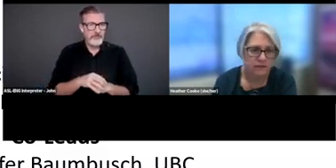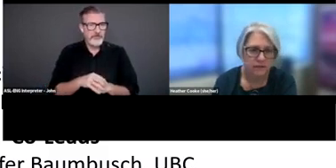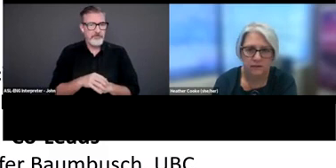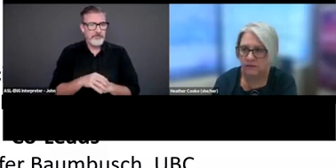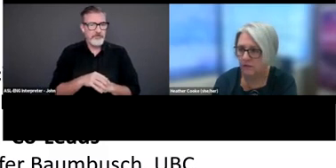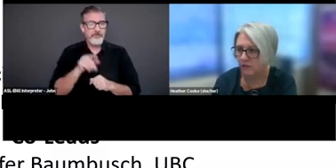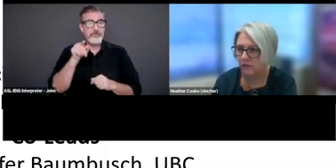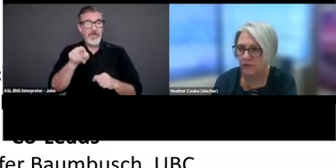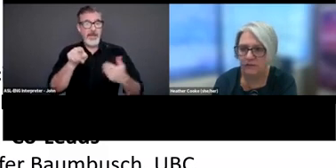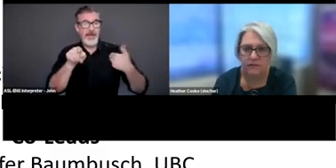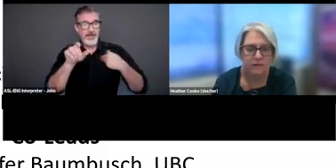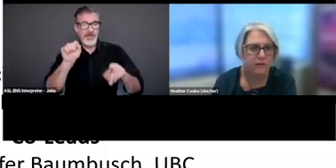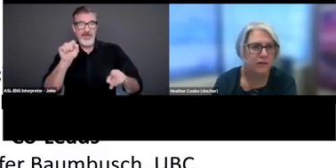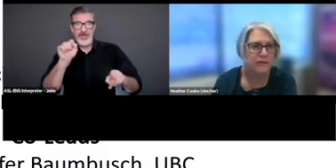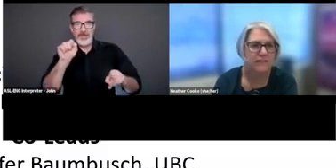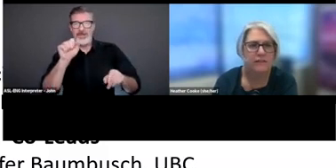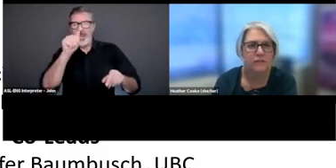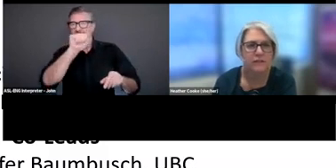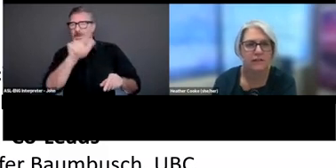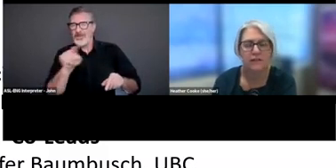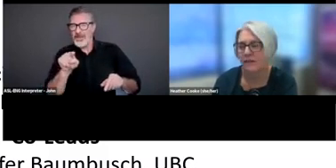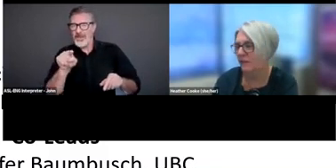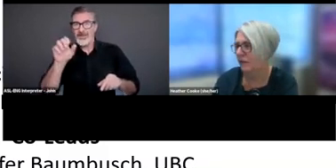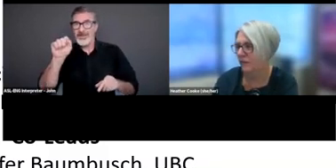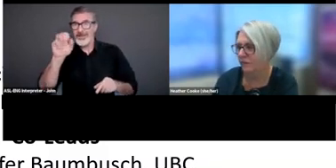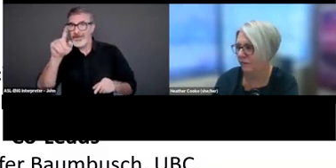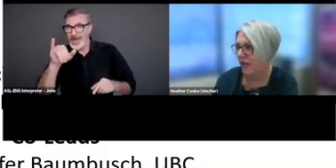Gerontologist and we can always see that those links are sent